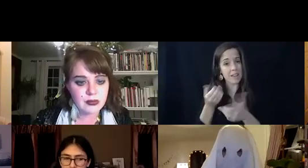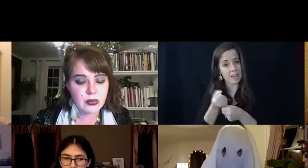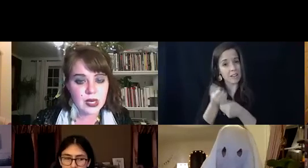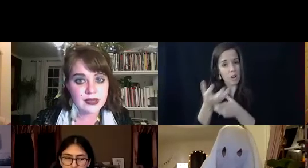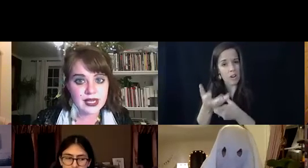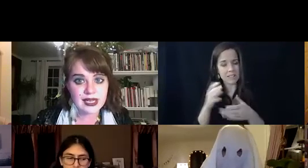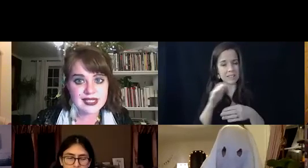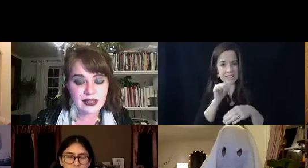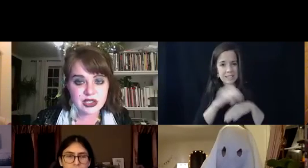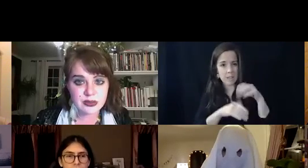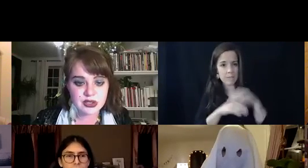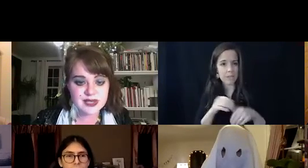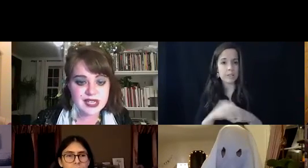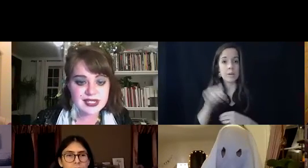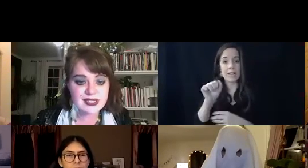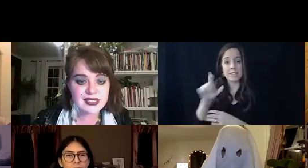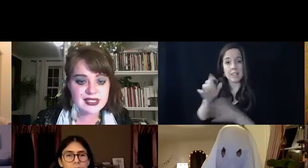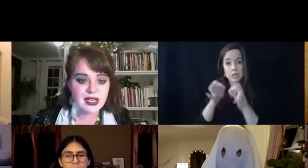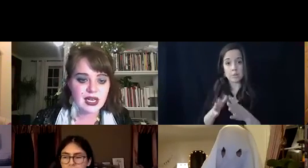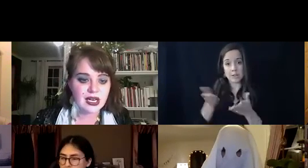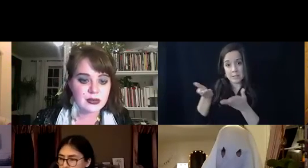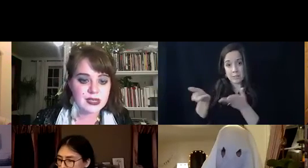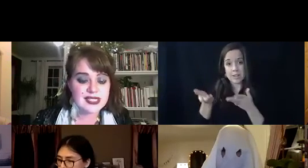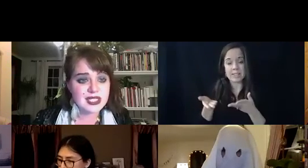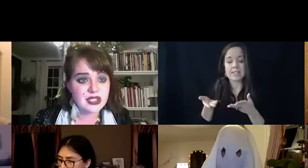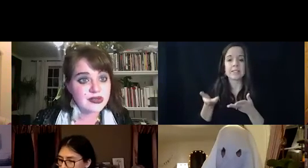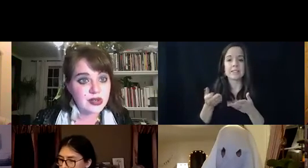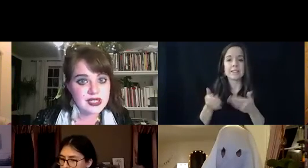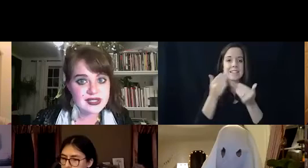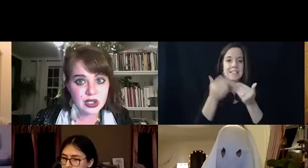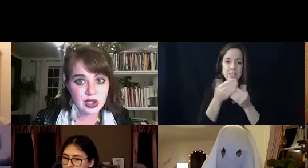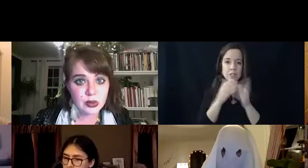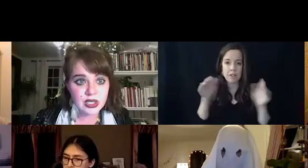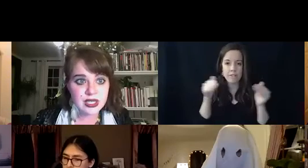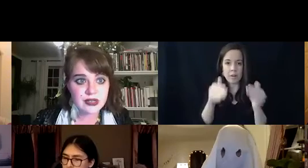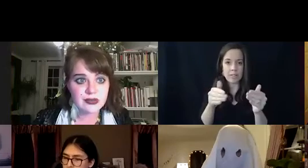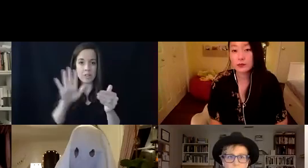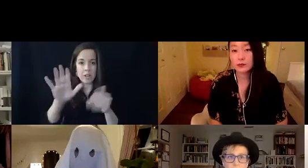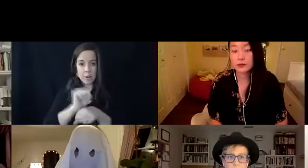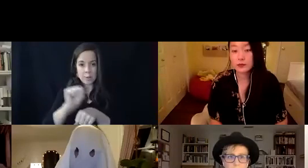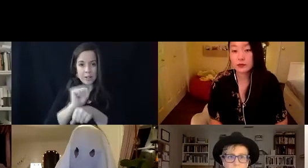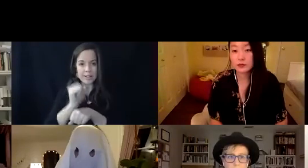When the ASL interpreter is present, it's easier to focus on her work if people mute their camera,